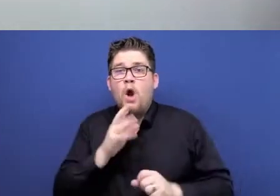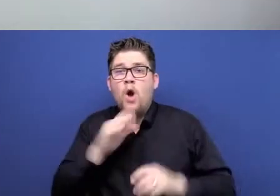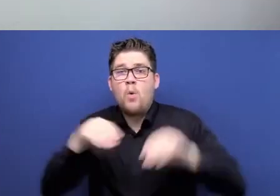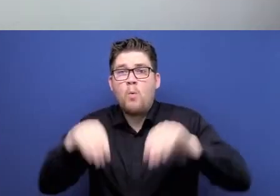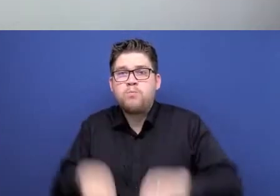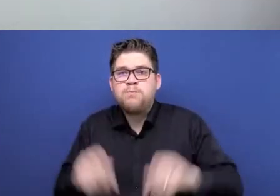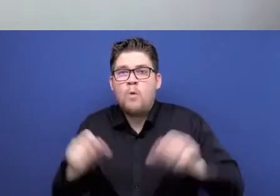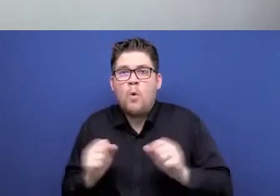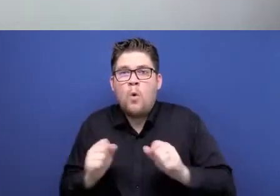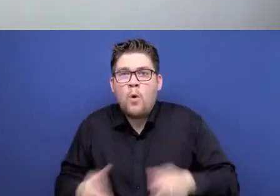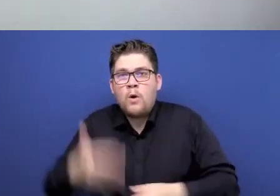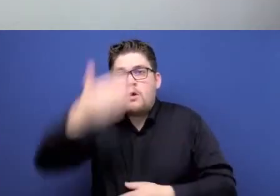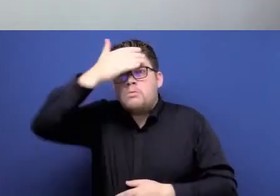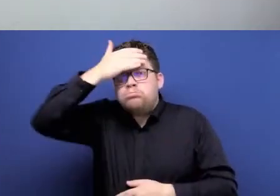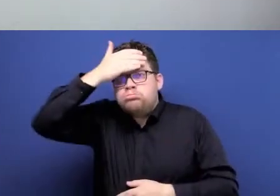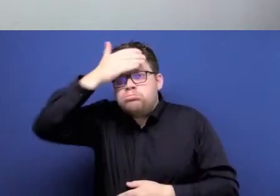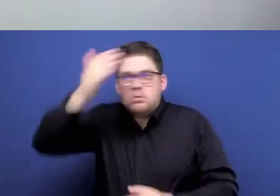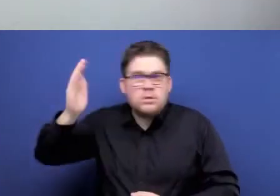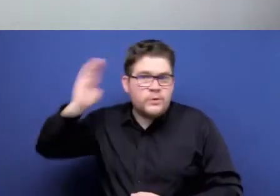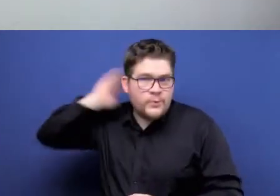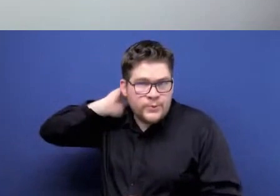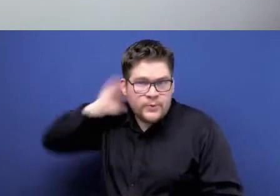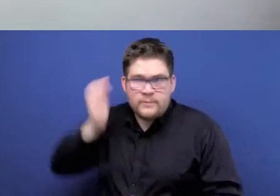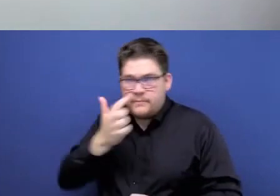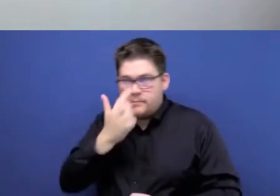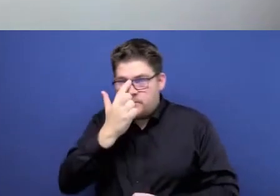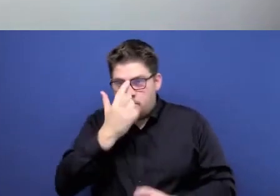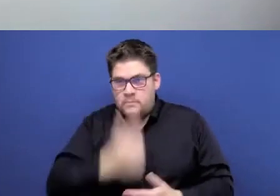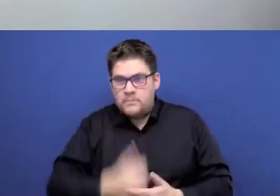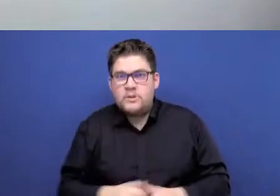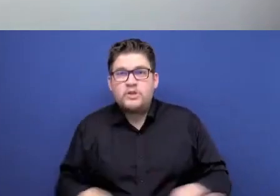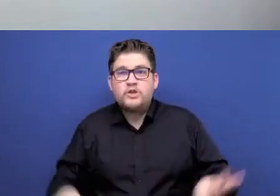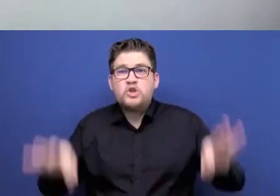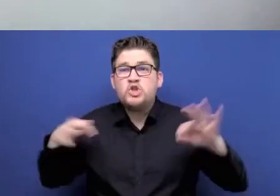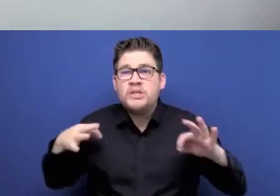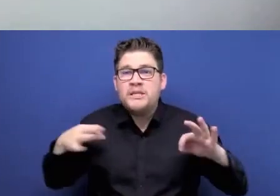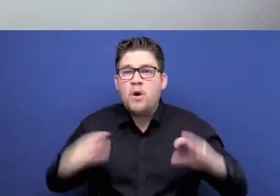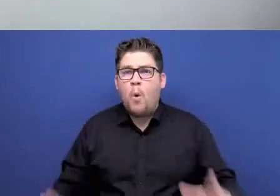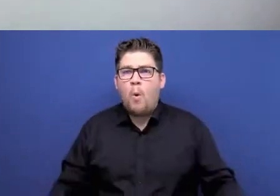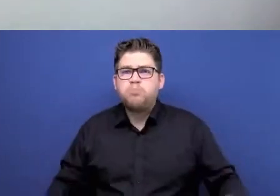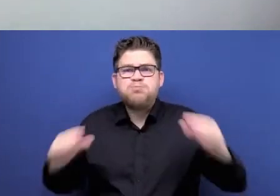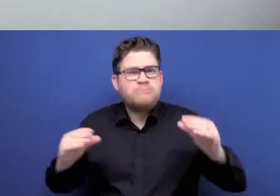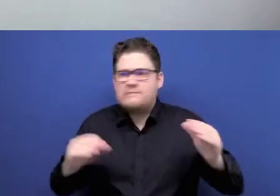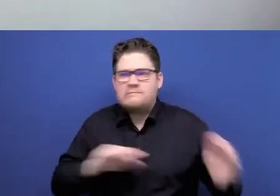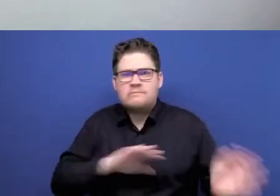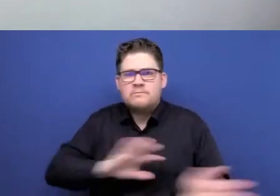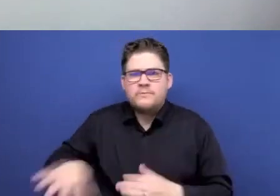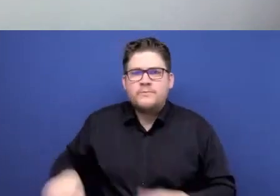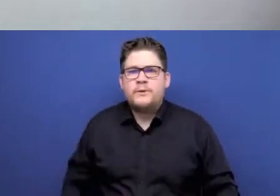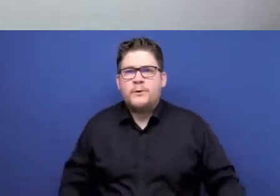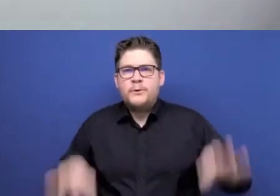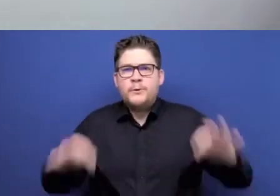on the cool sheet, the Web dab sheet that helps you release